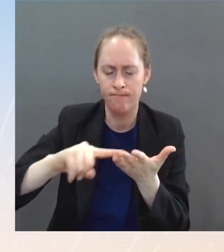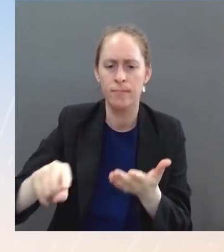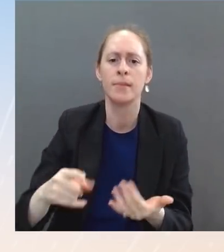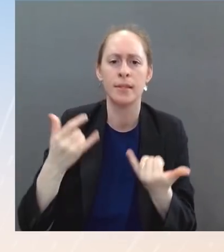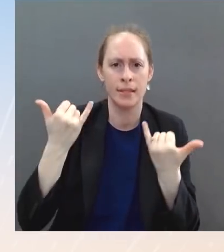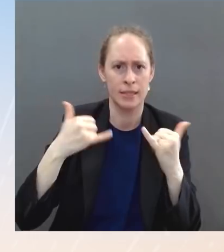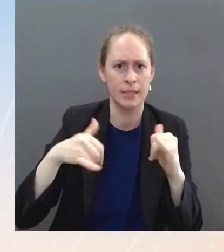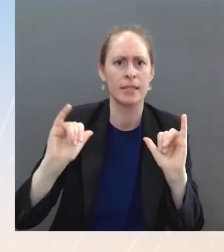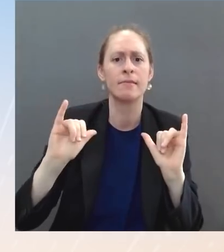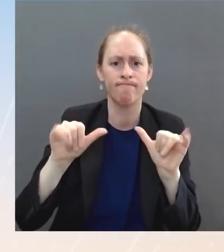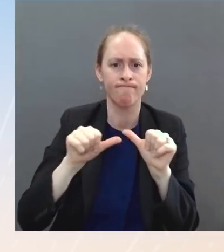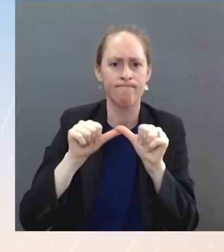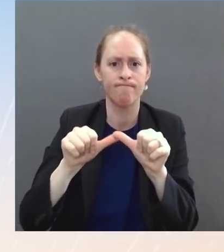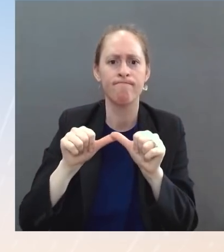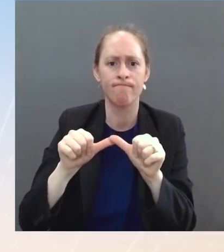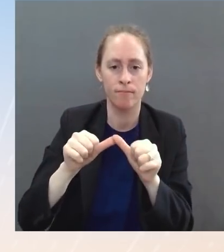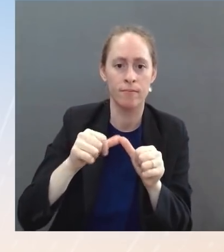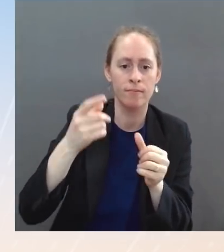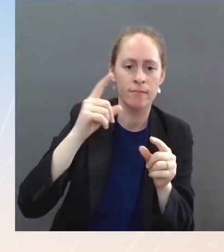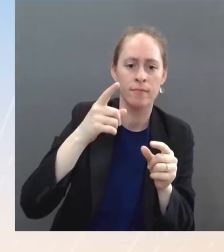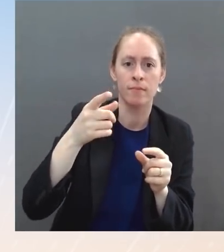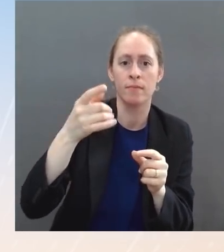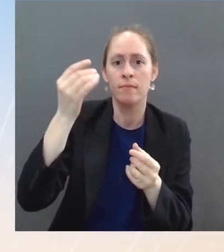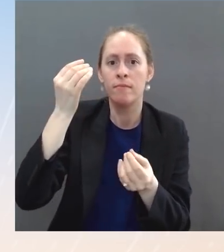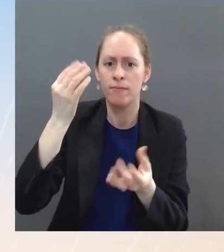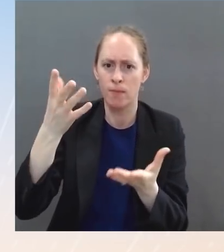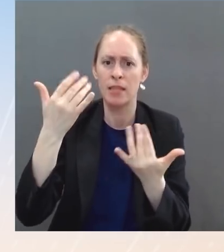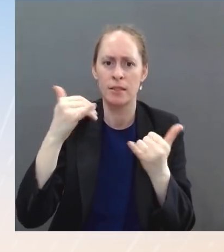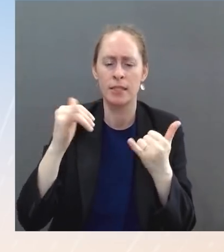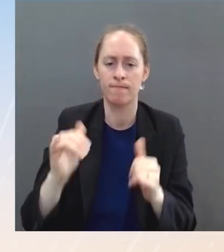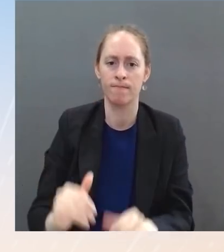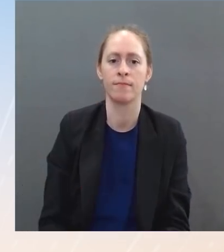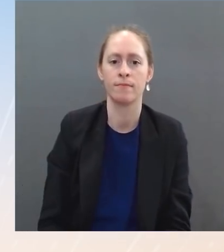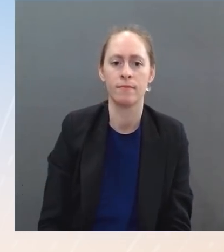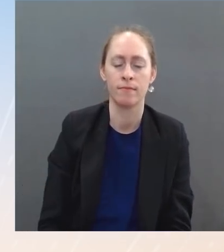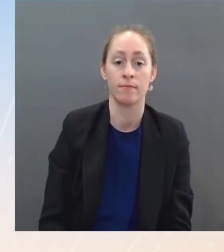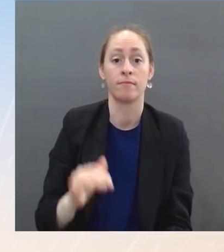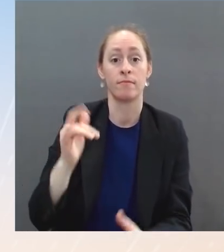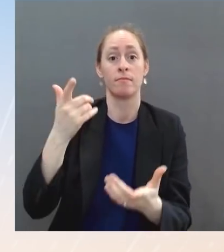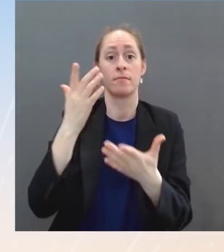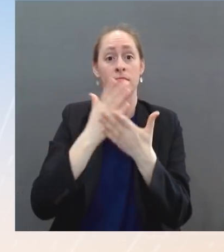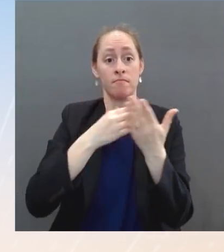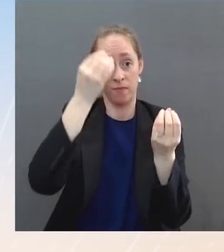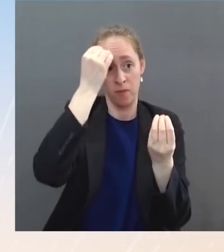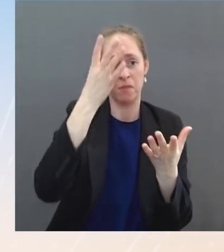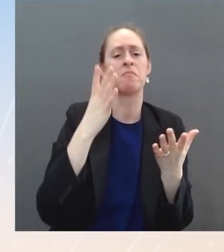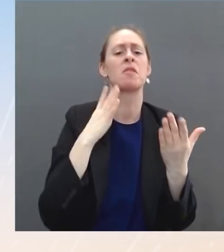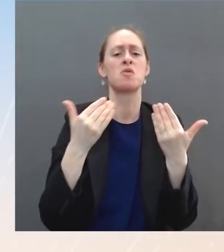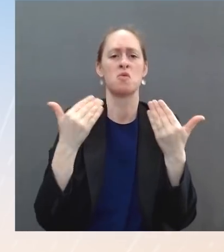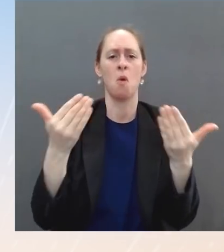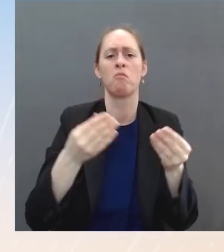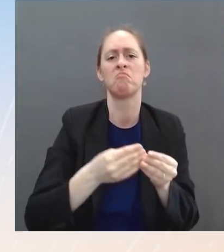over the course of time, which I would expect we continue to do -- we will continue to do. Right now, I can't give you an assessment